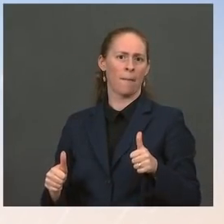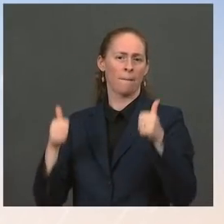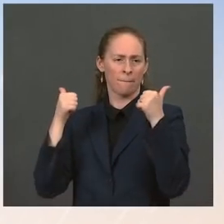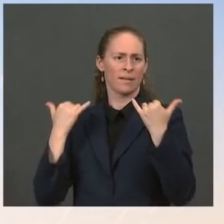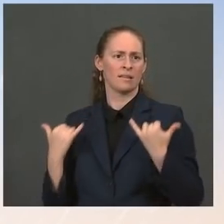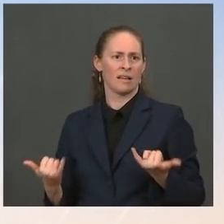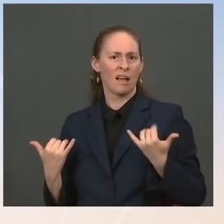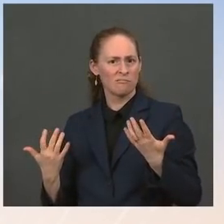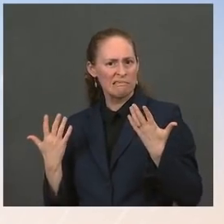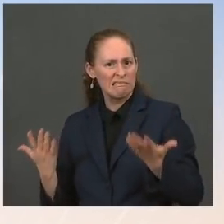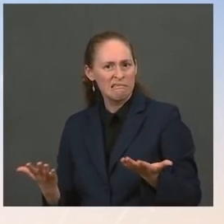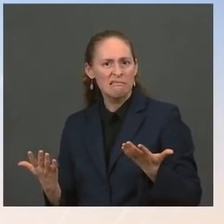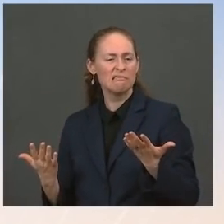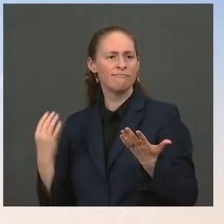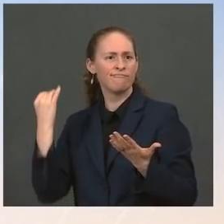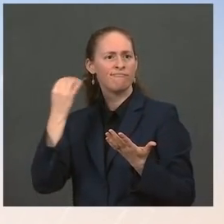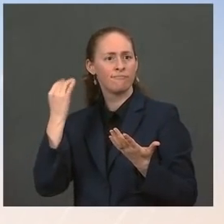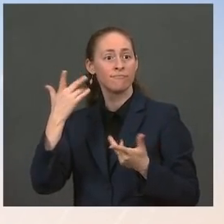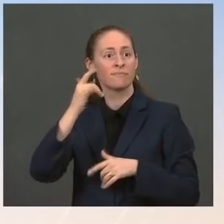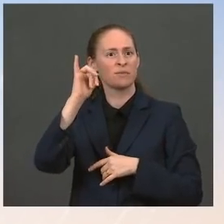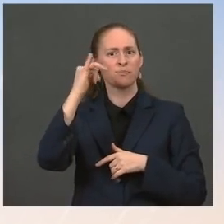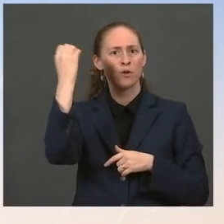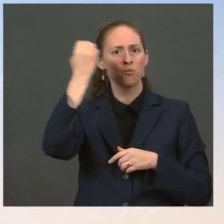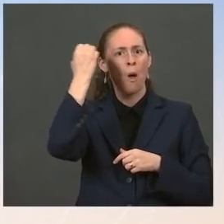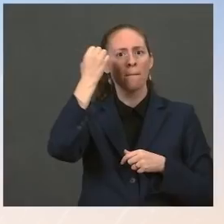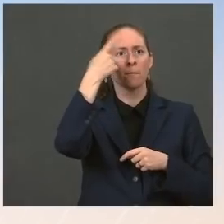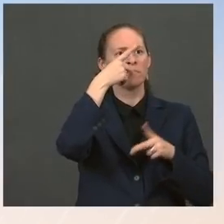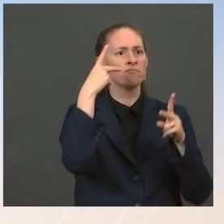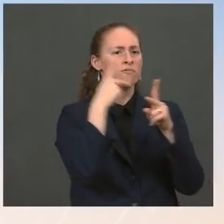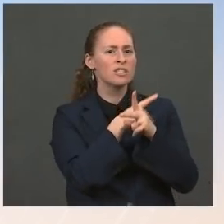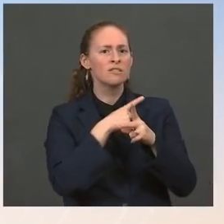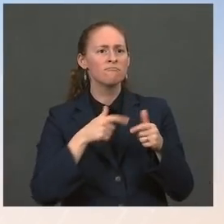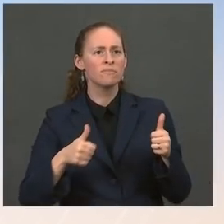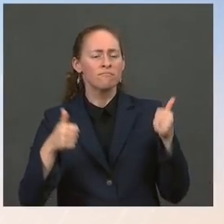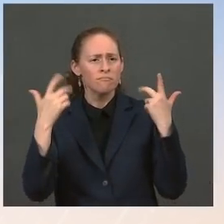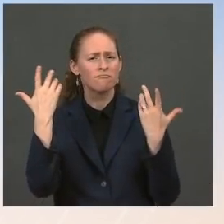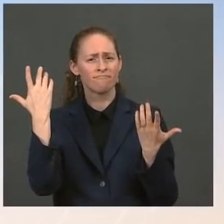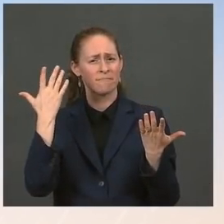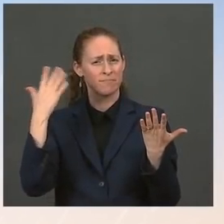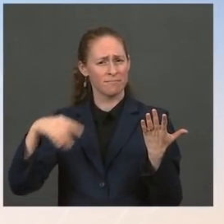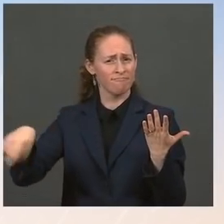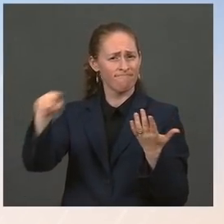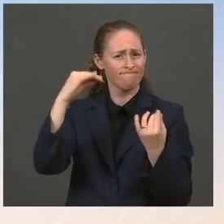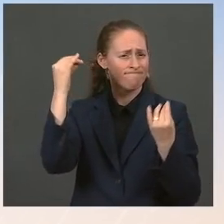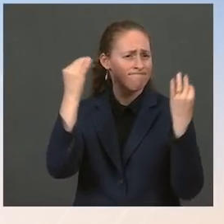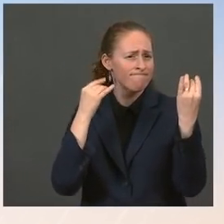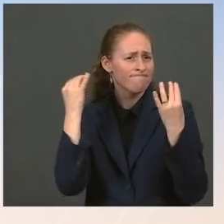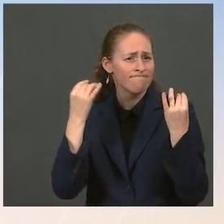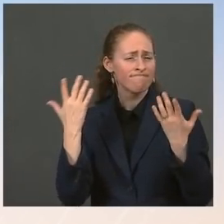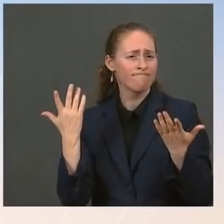The Press: -- Europe right now. Is the U.S. domestically considering a release from the SPR to bring down oil prices at this time?